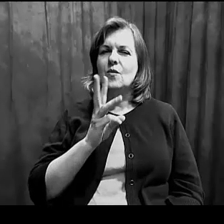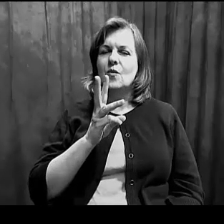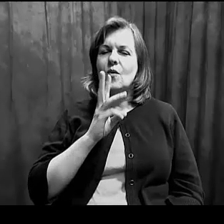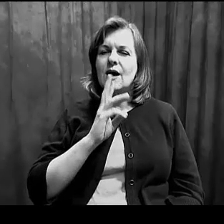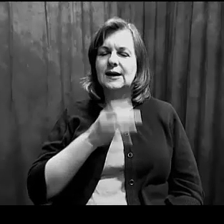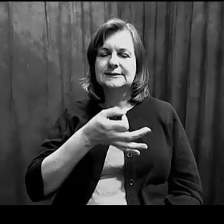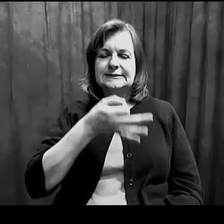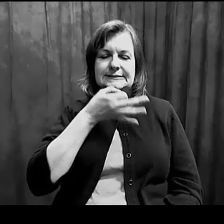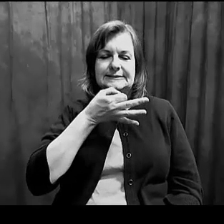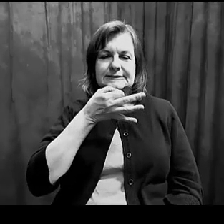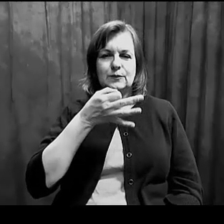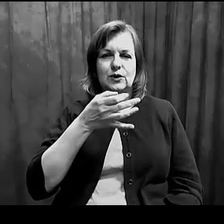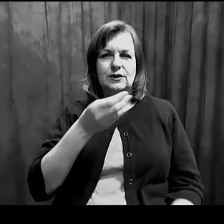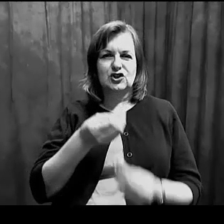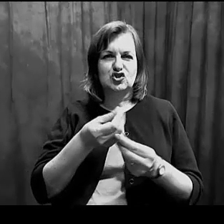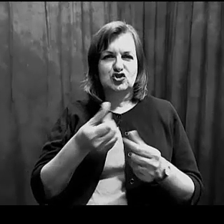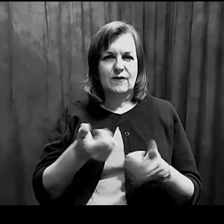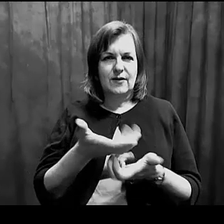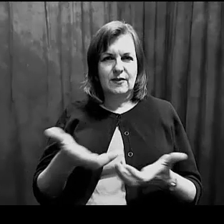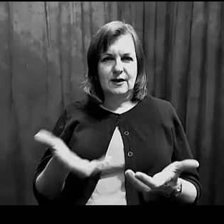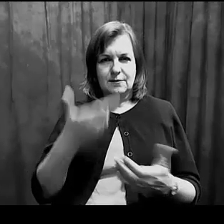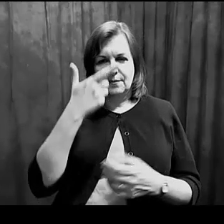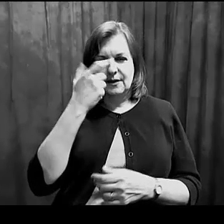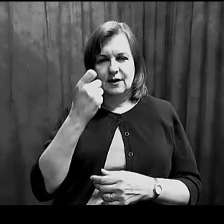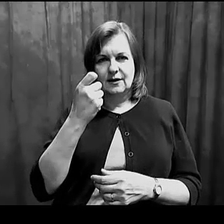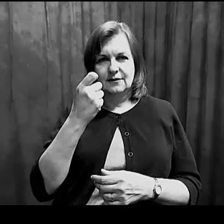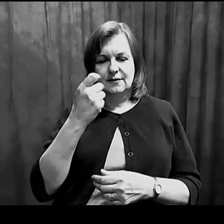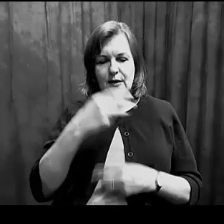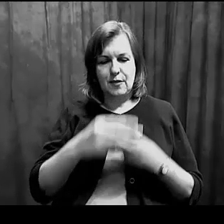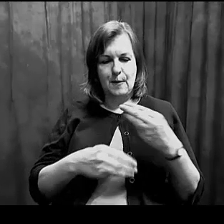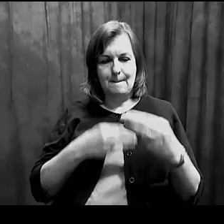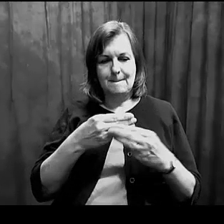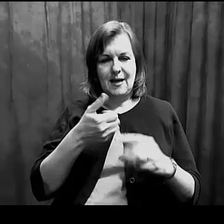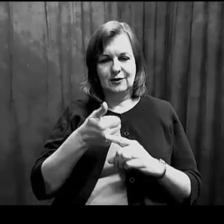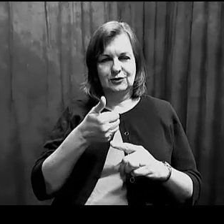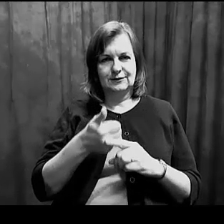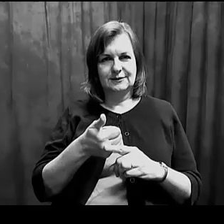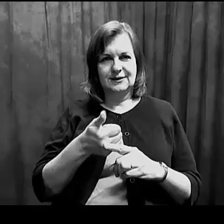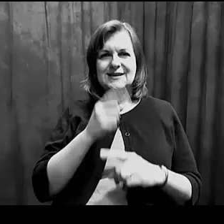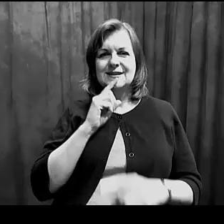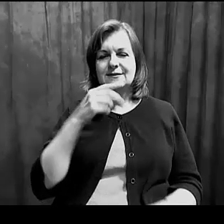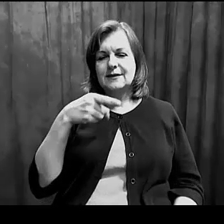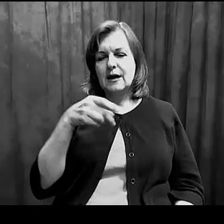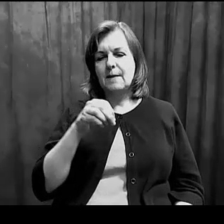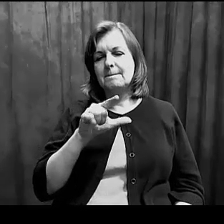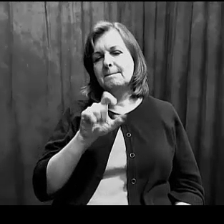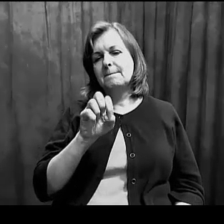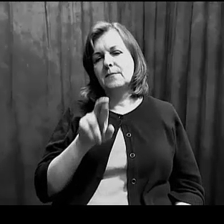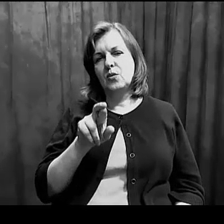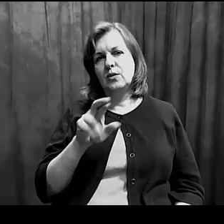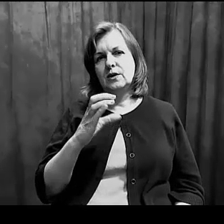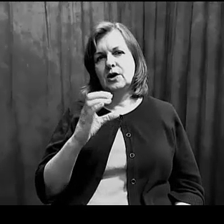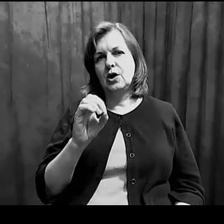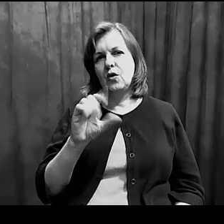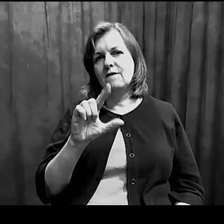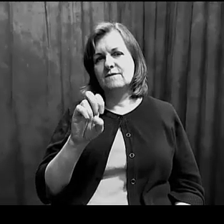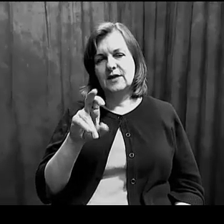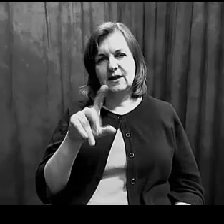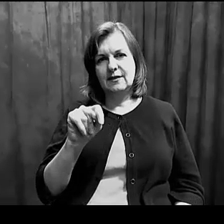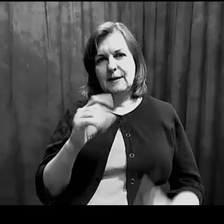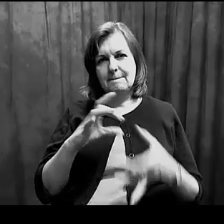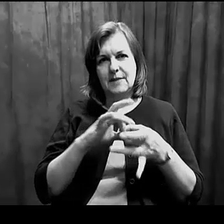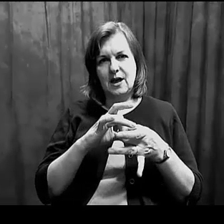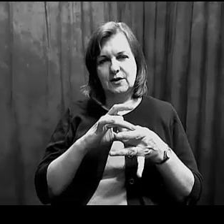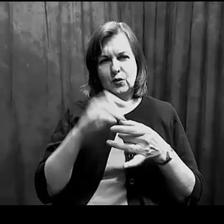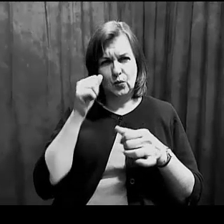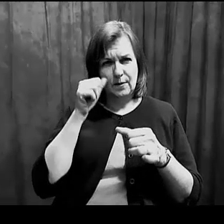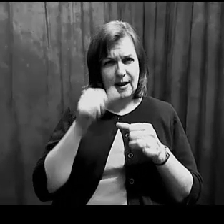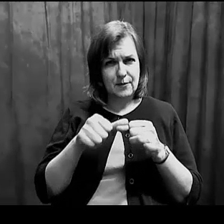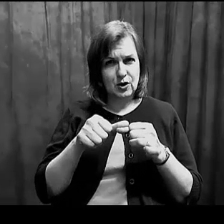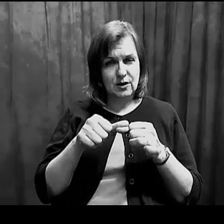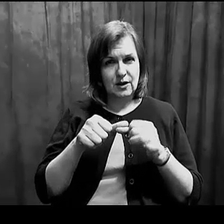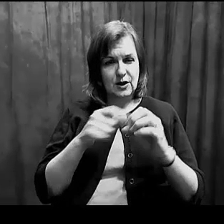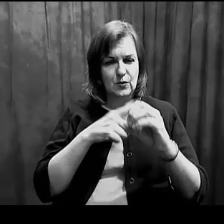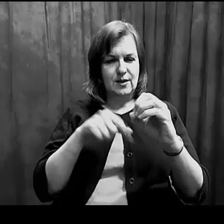water is extremely good at doing this because of that polar covalent bond that is water